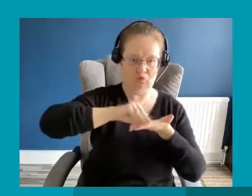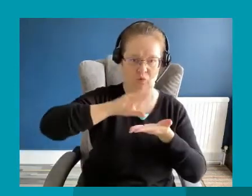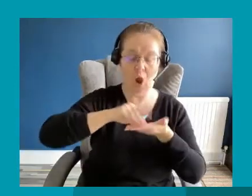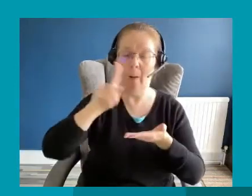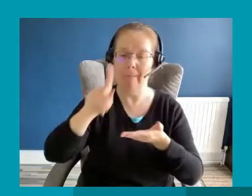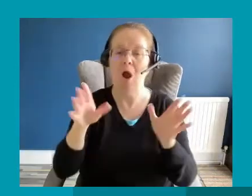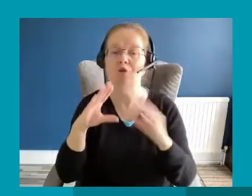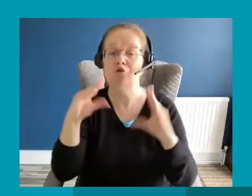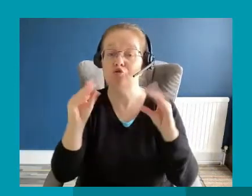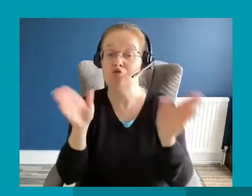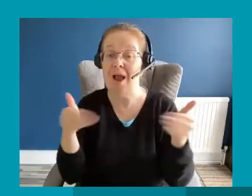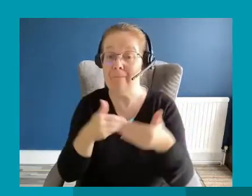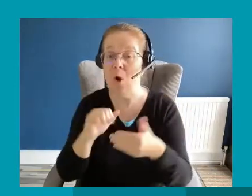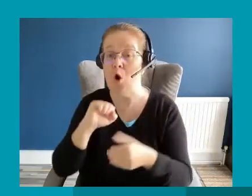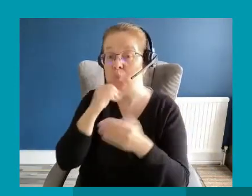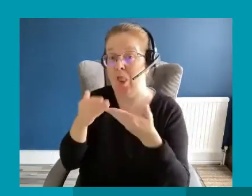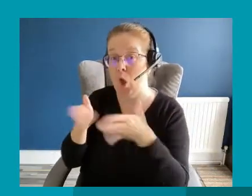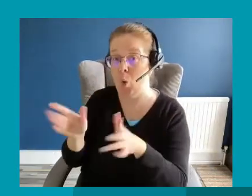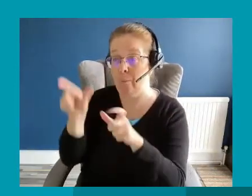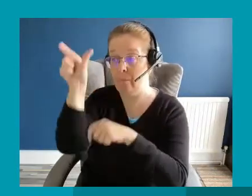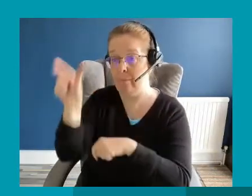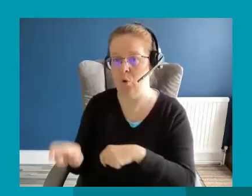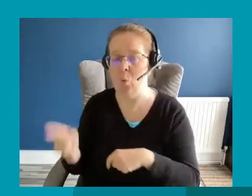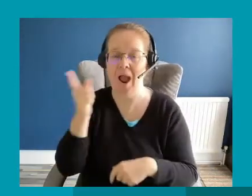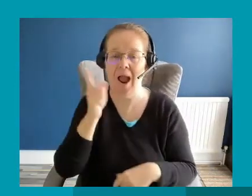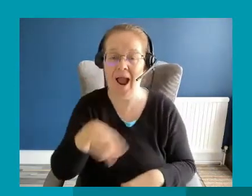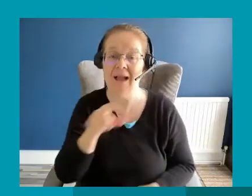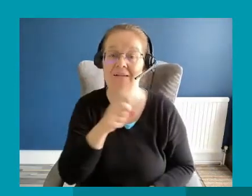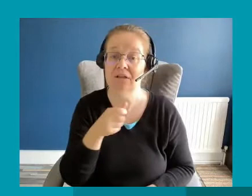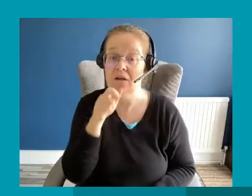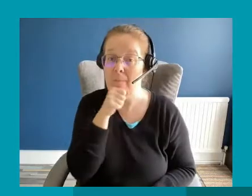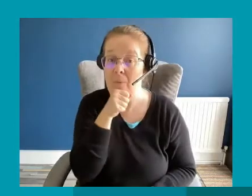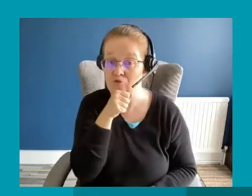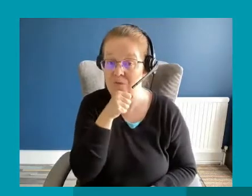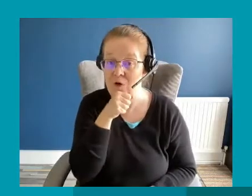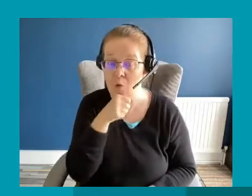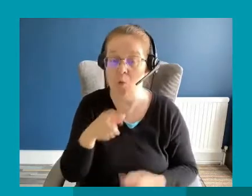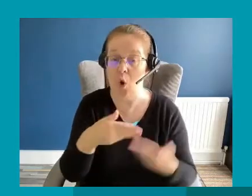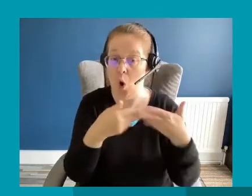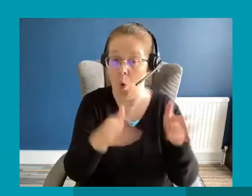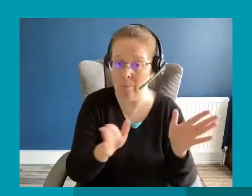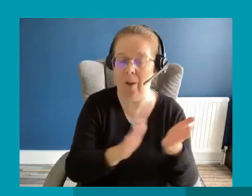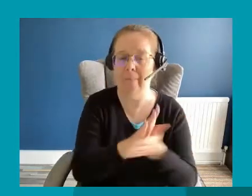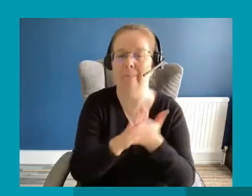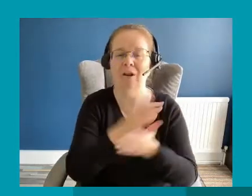and also the mic so that you can be actively involved because we do